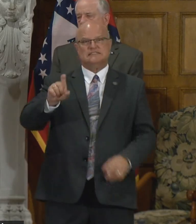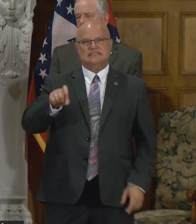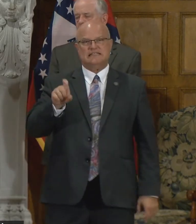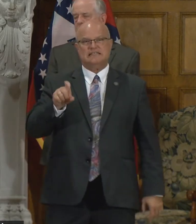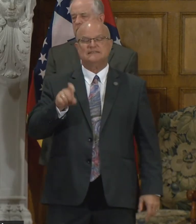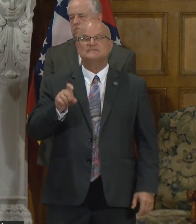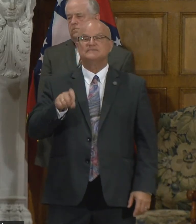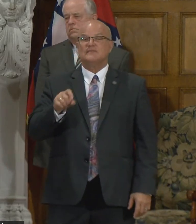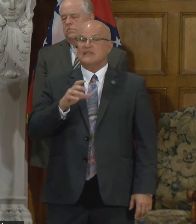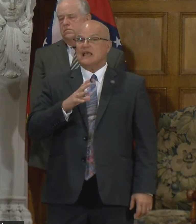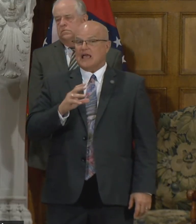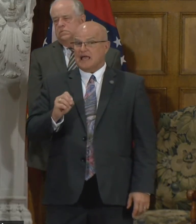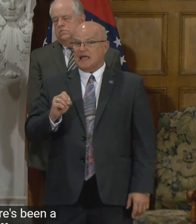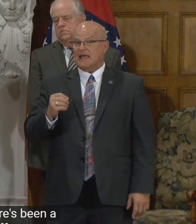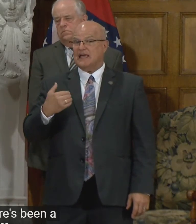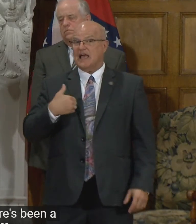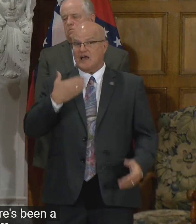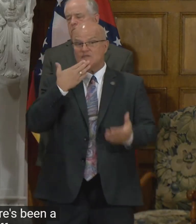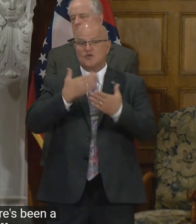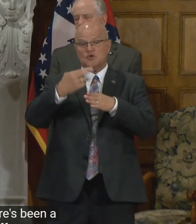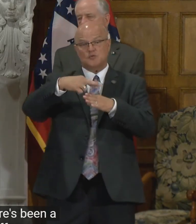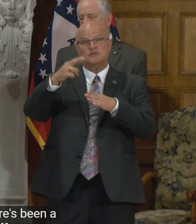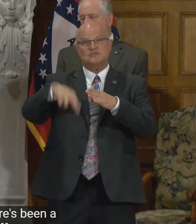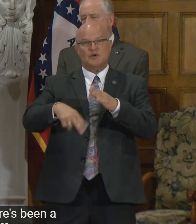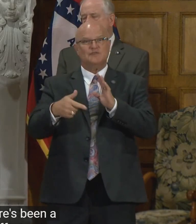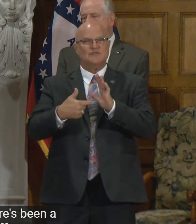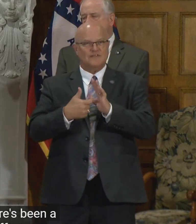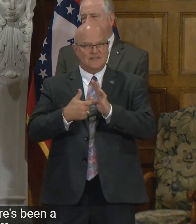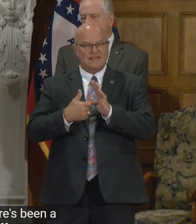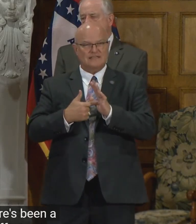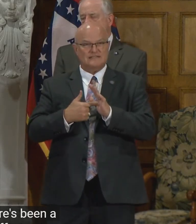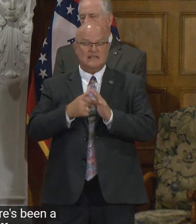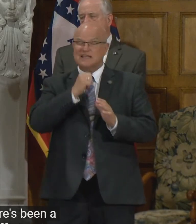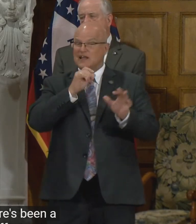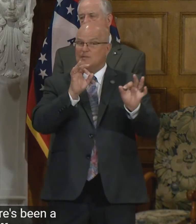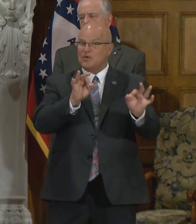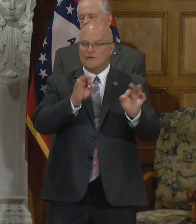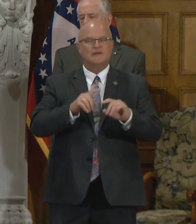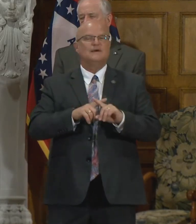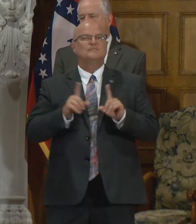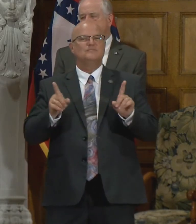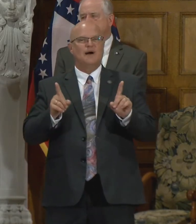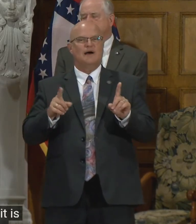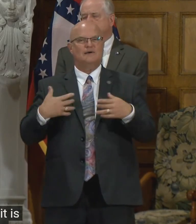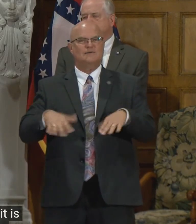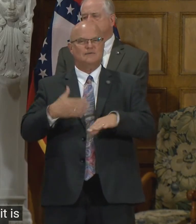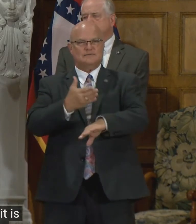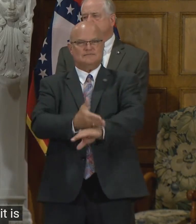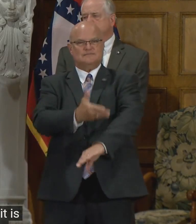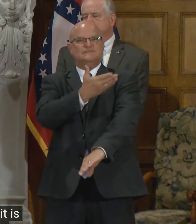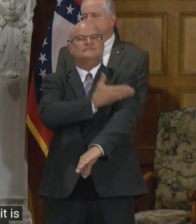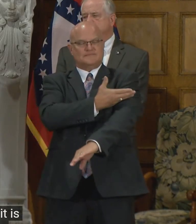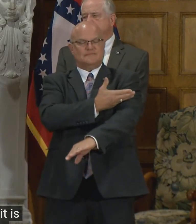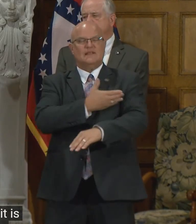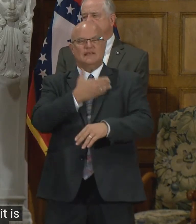and there's been a good result of this effort. Not perfect, but it is. It is increasing the supervision